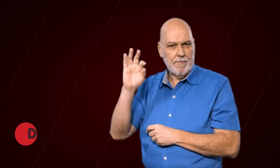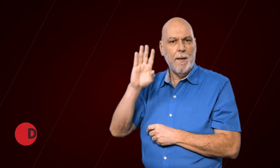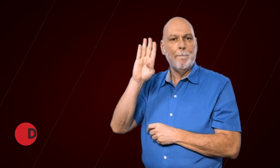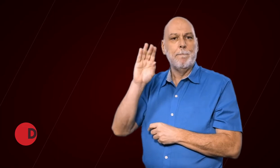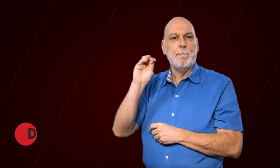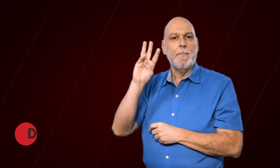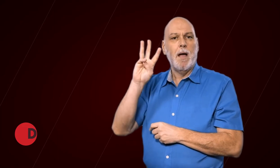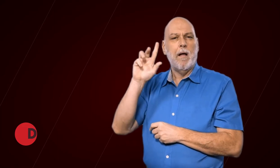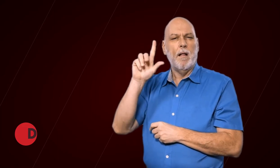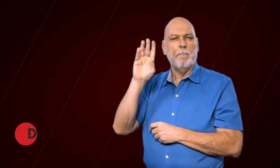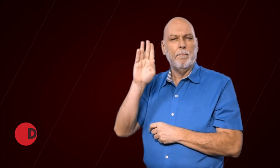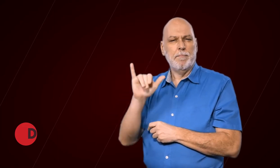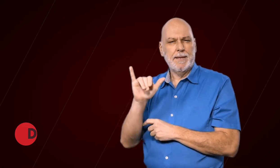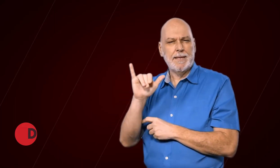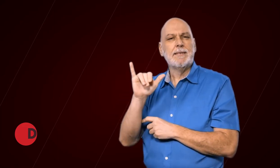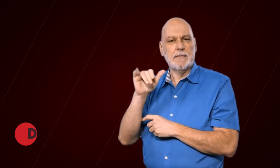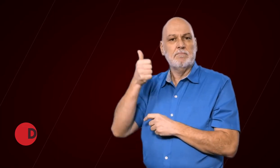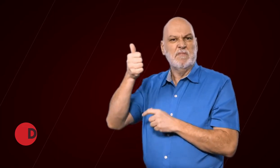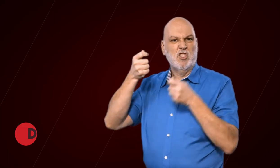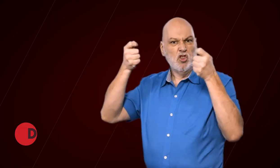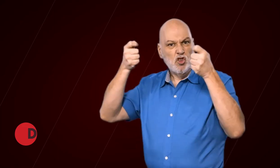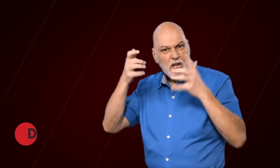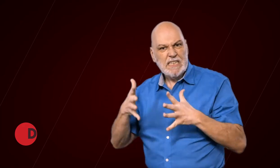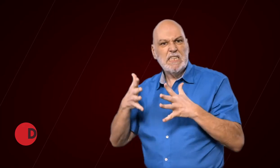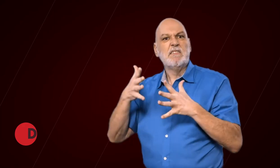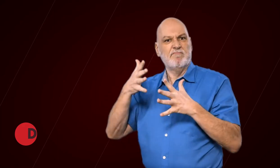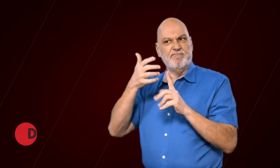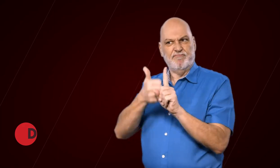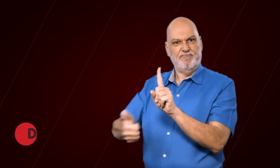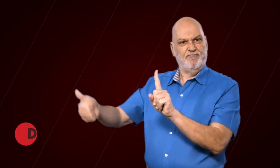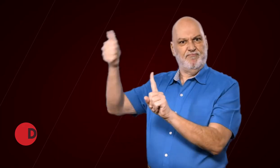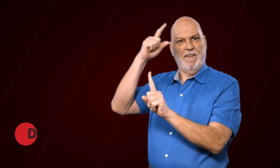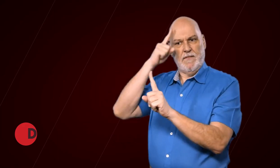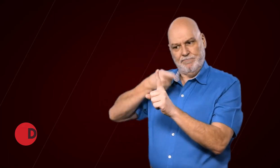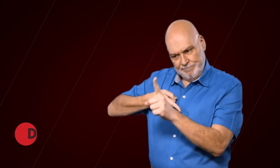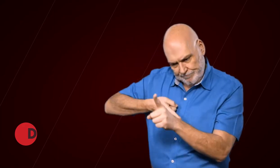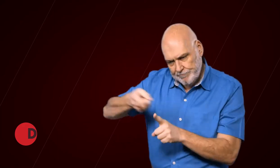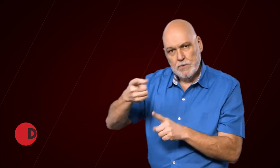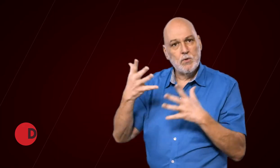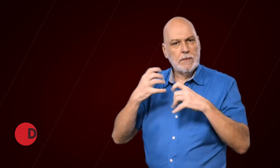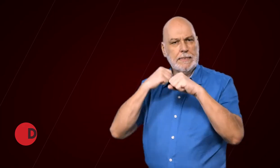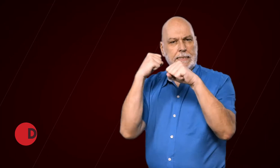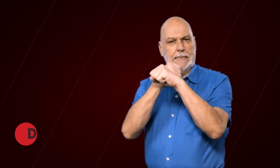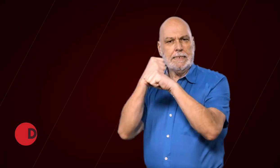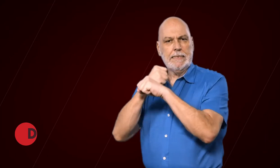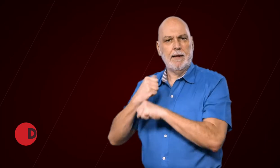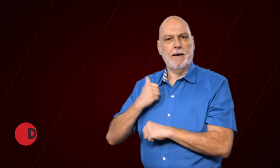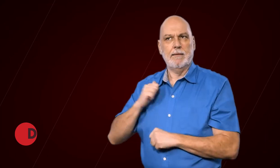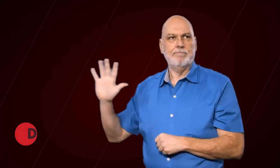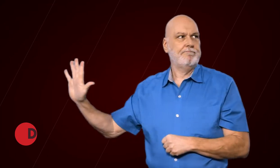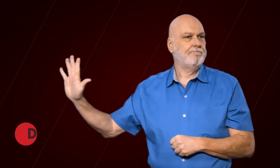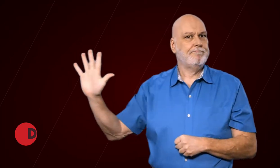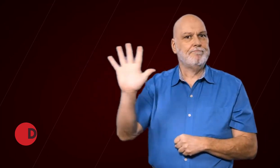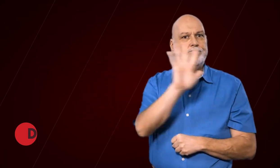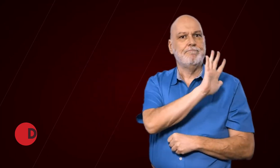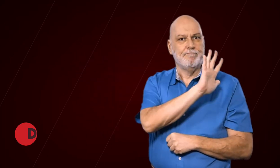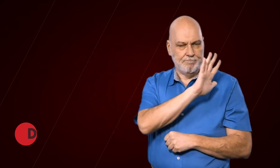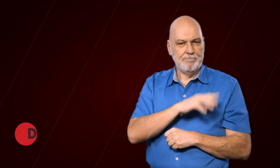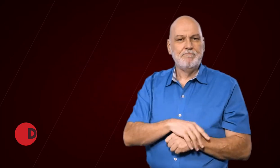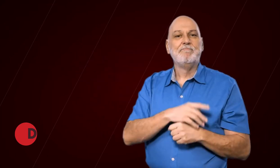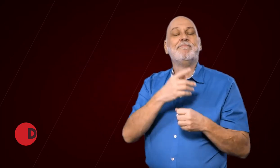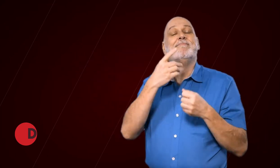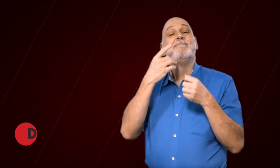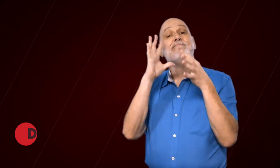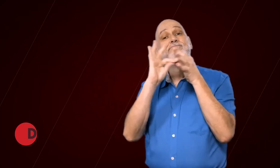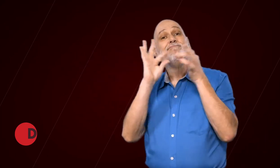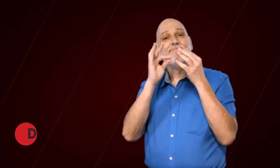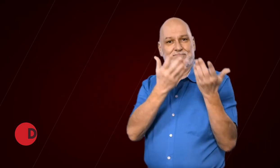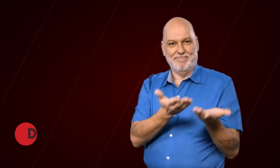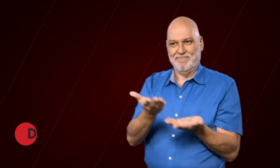Director General at Statistics Canada.